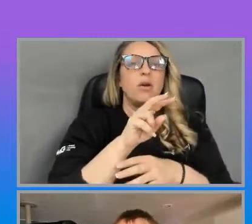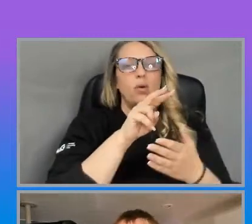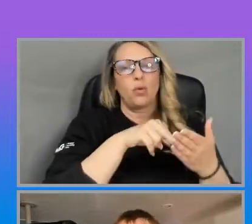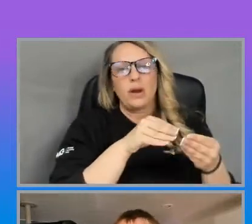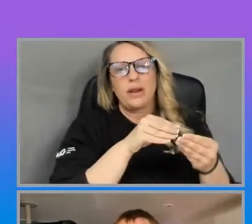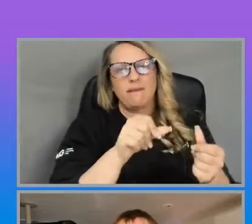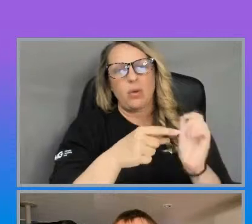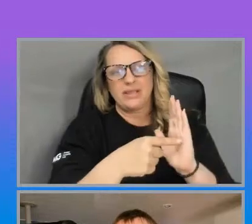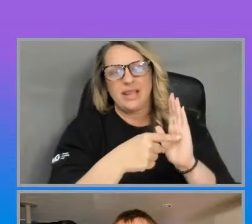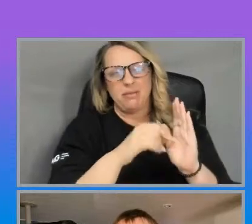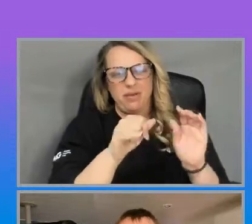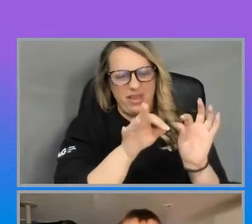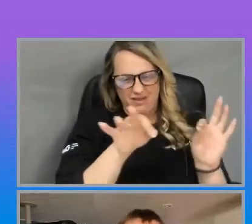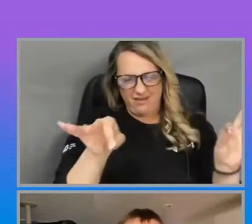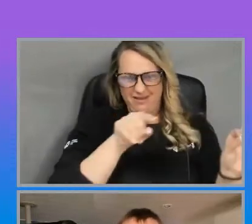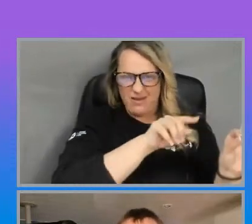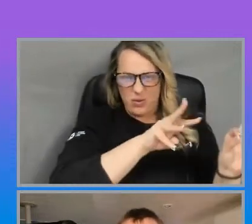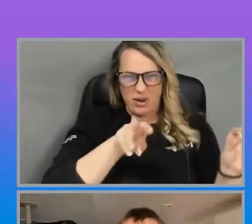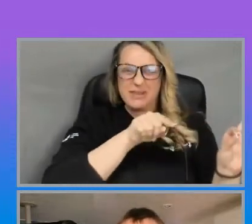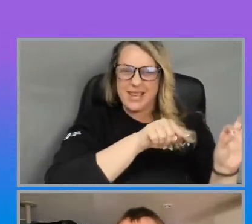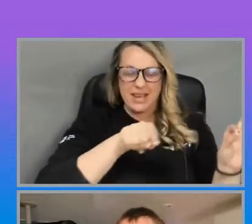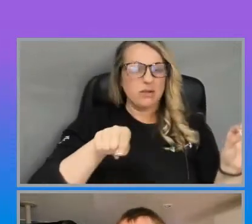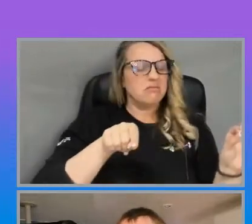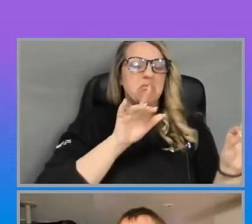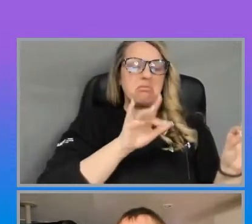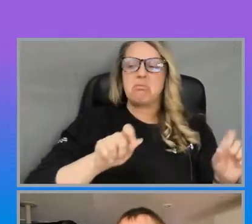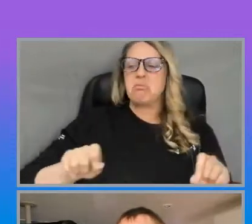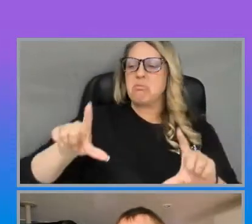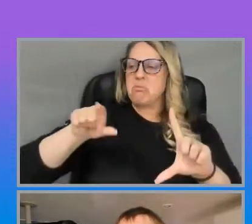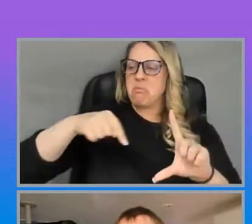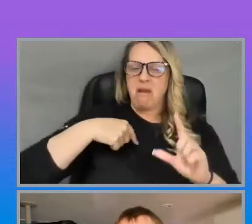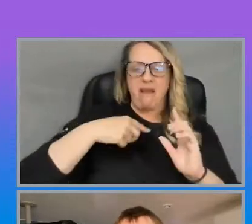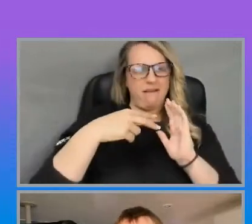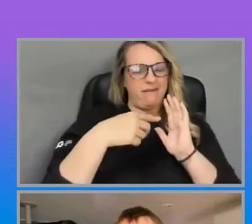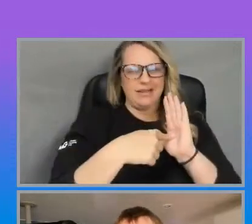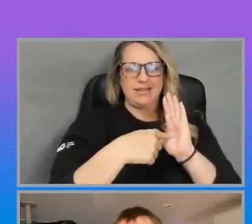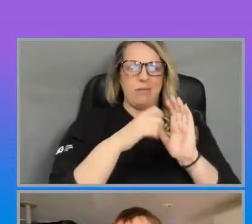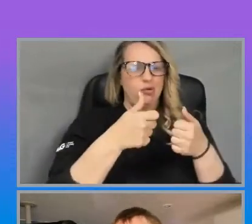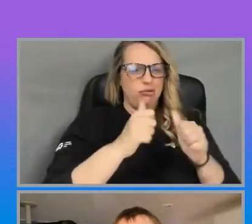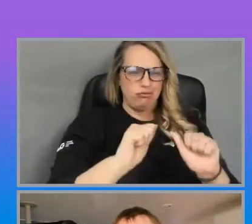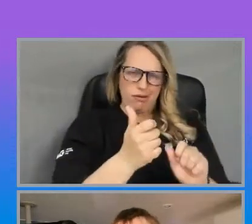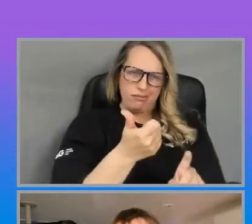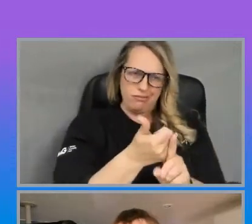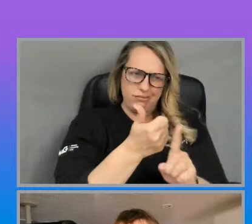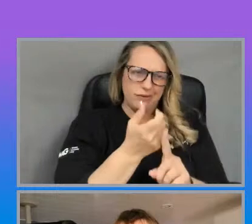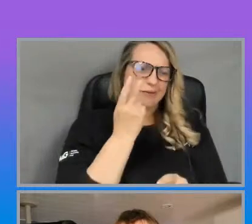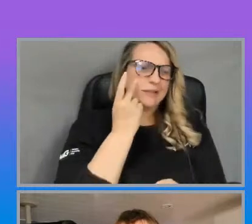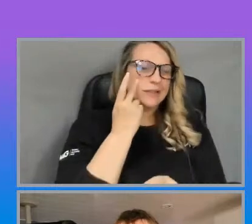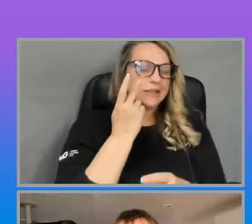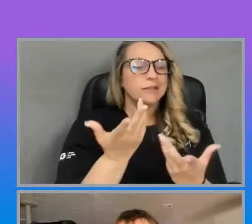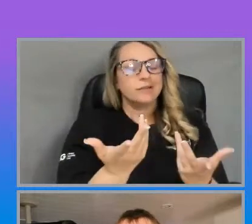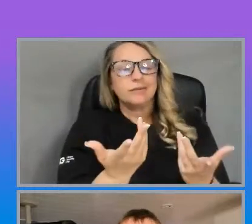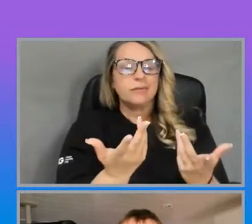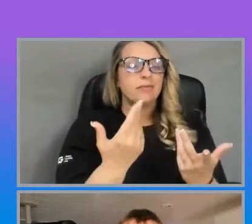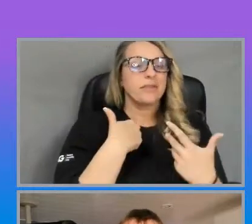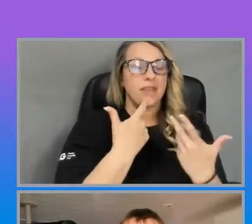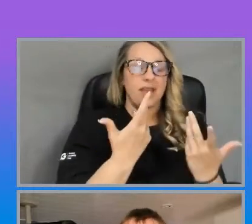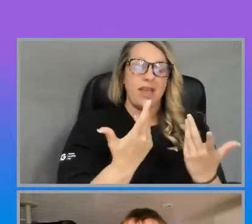very, very small examples that you can actually try it out. I'd